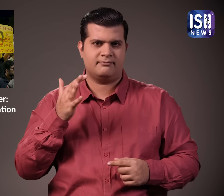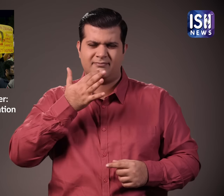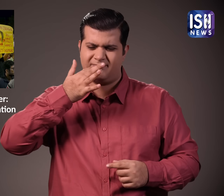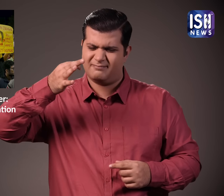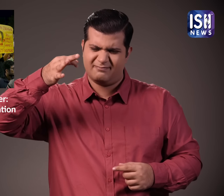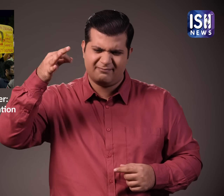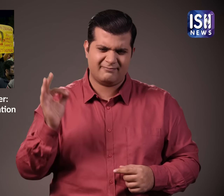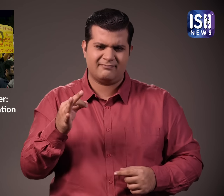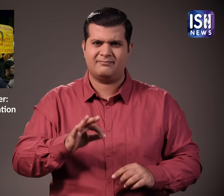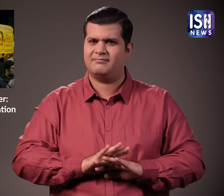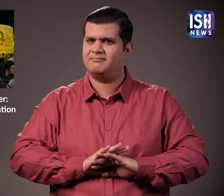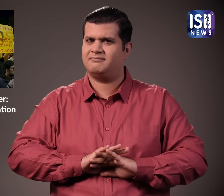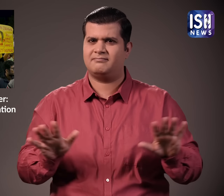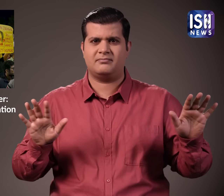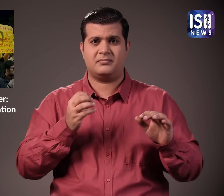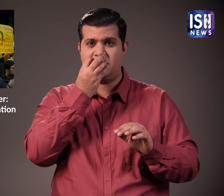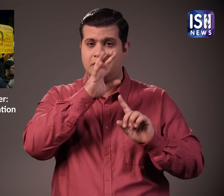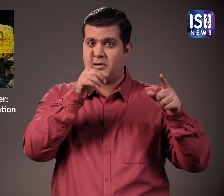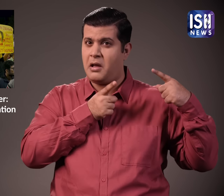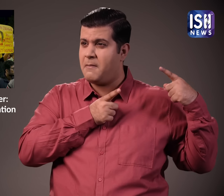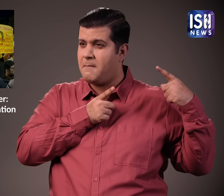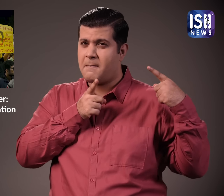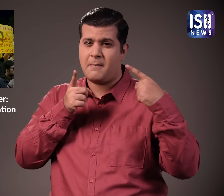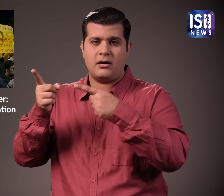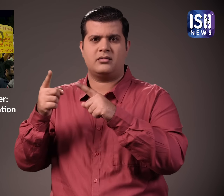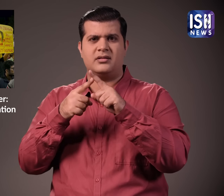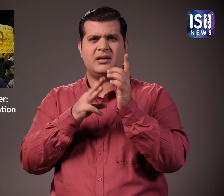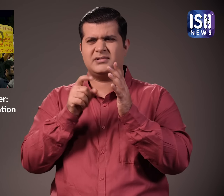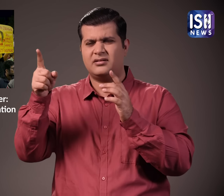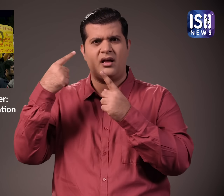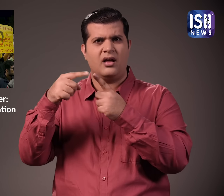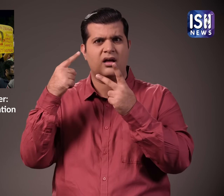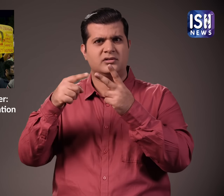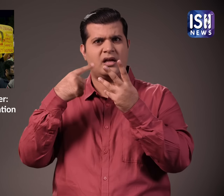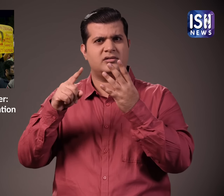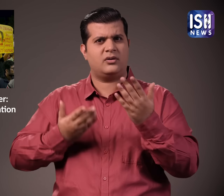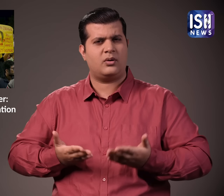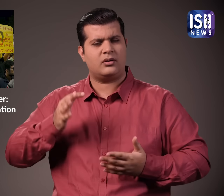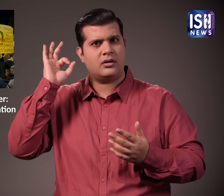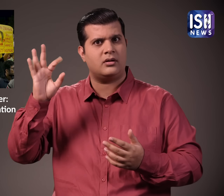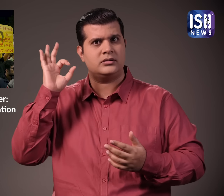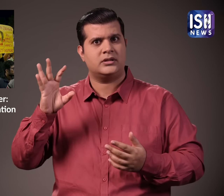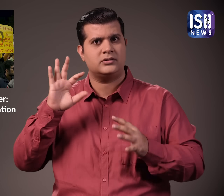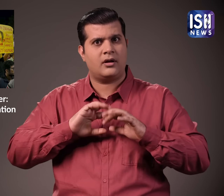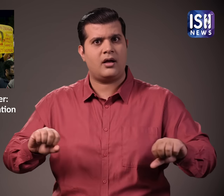This is why the CBI has been involved for the serious investigation. And now the Ctmc government has been criticized